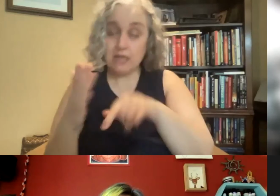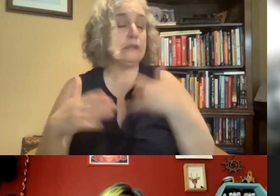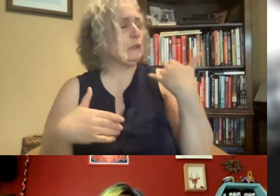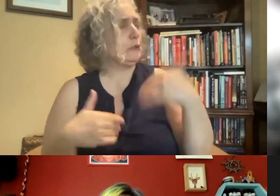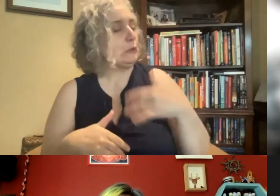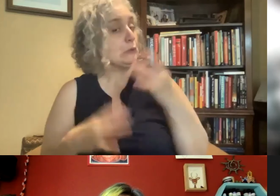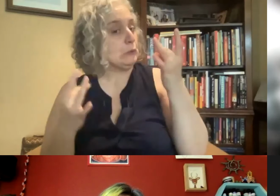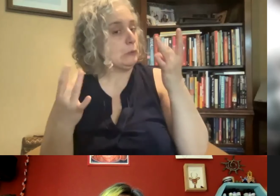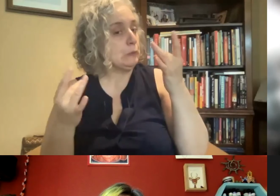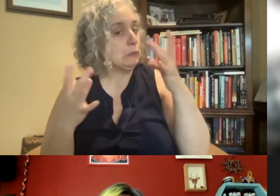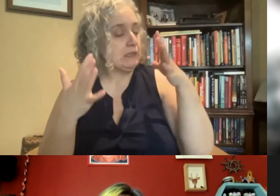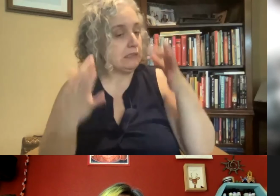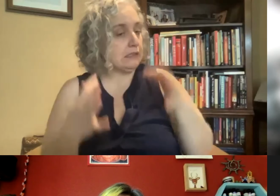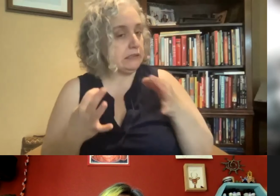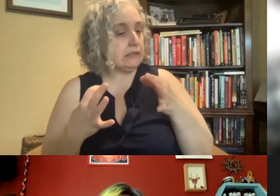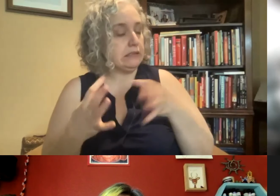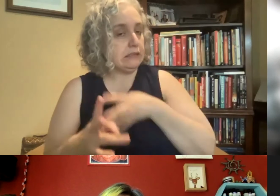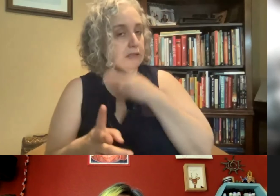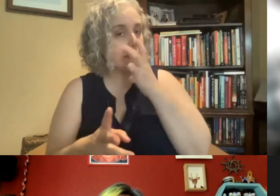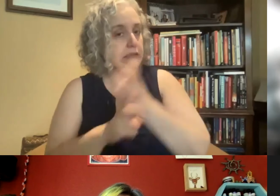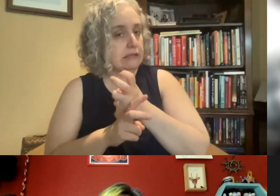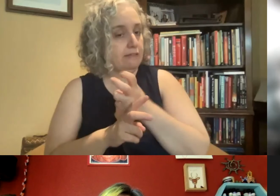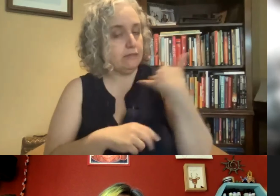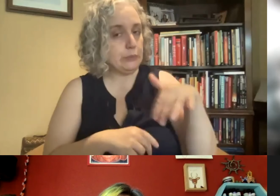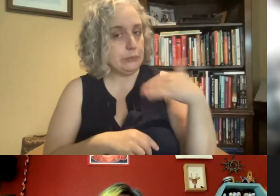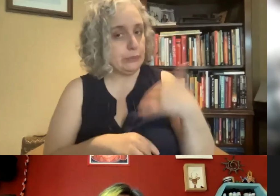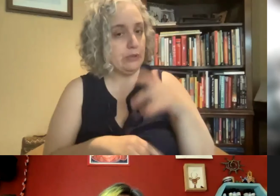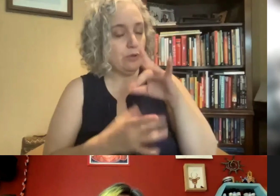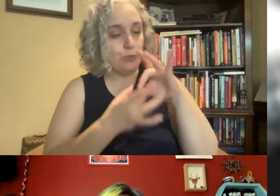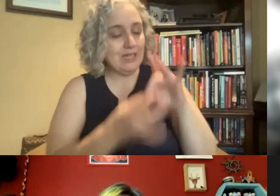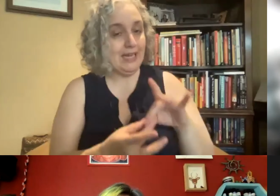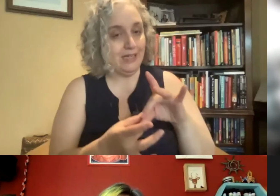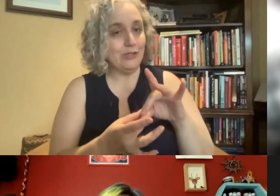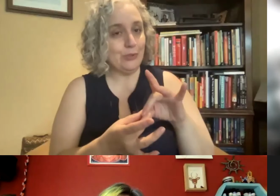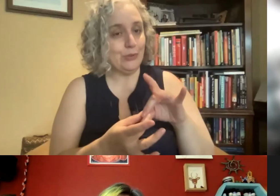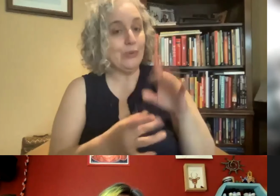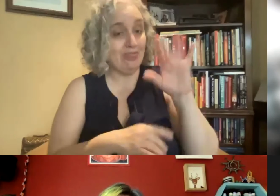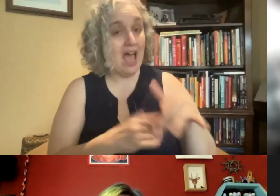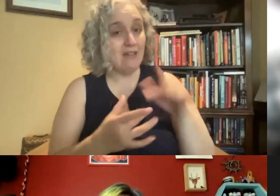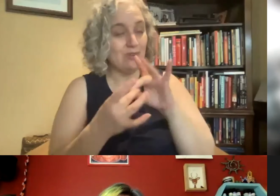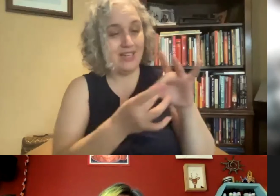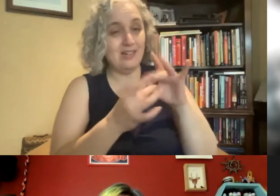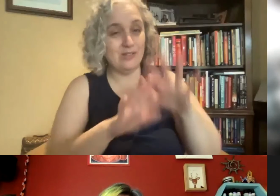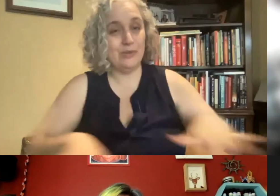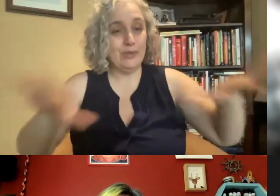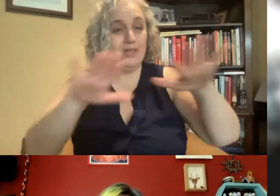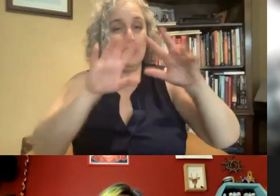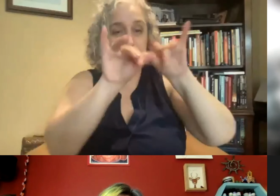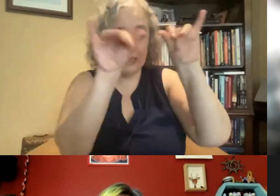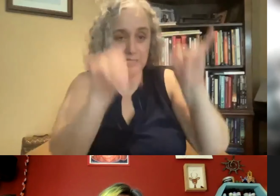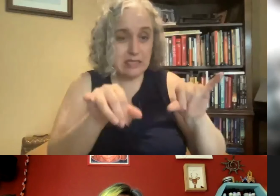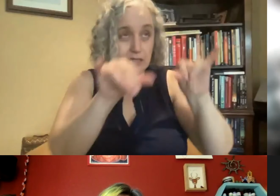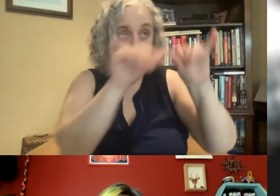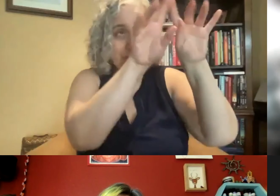decision-making based upon epidemiology is that data such as race,